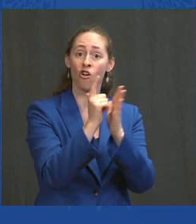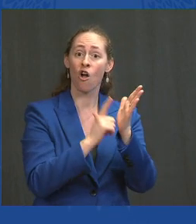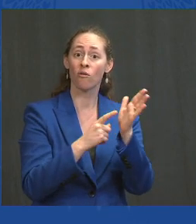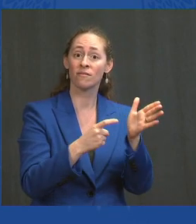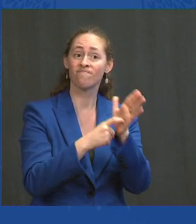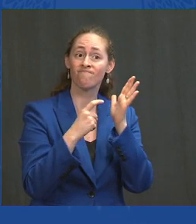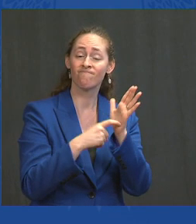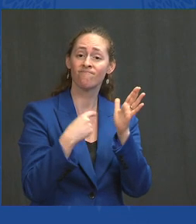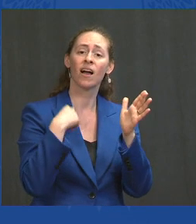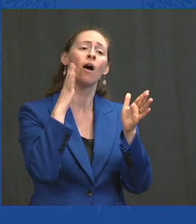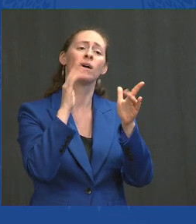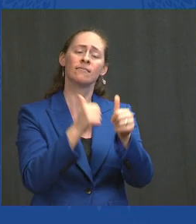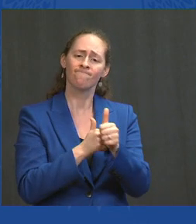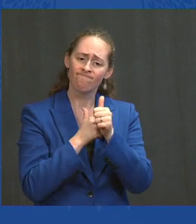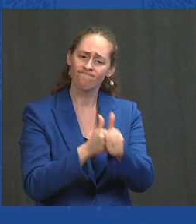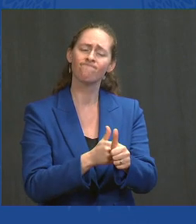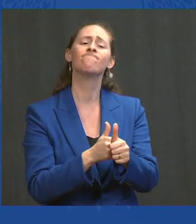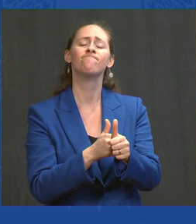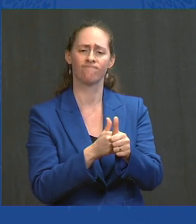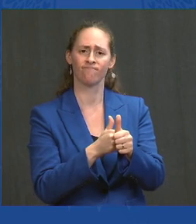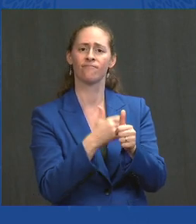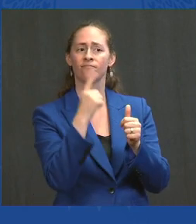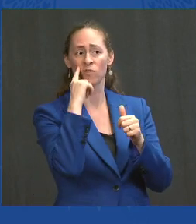That I will perform noncombatant service